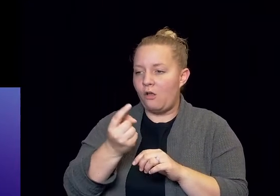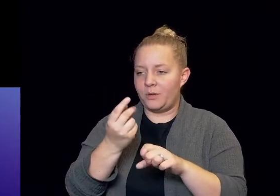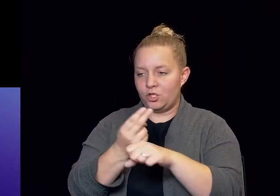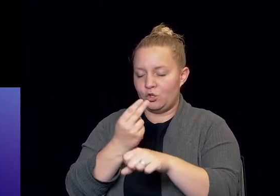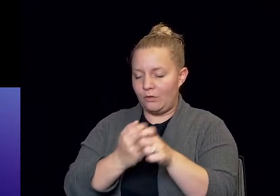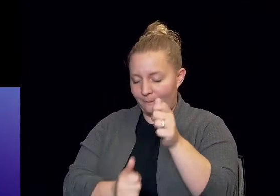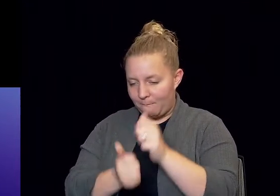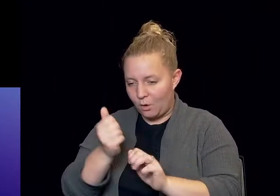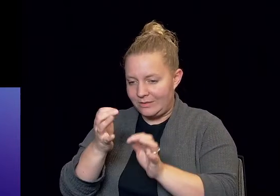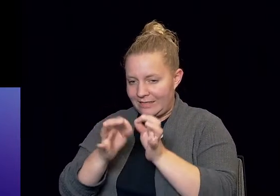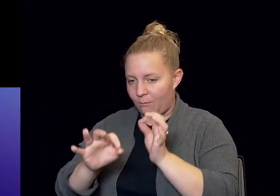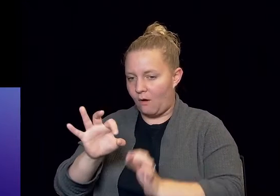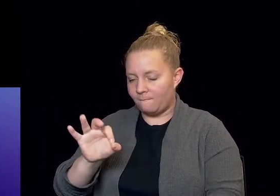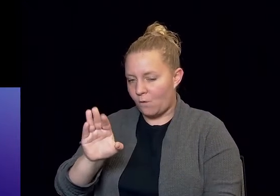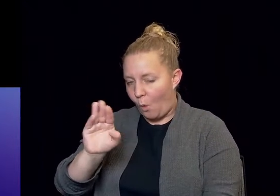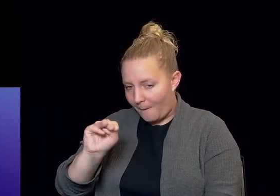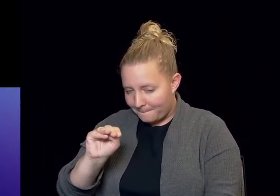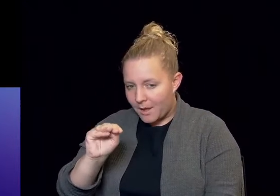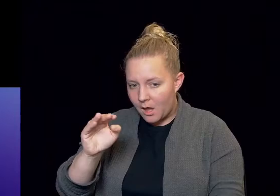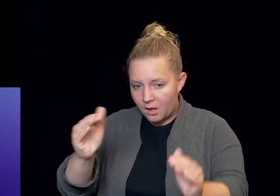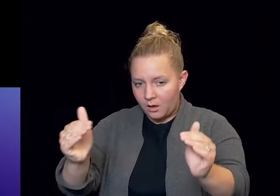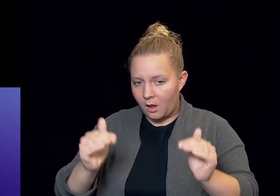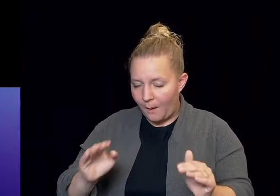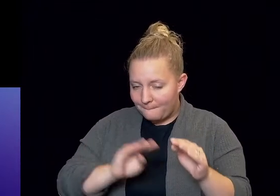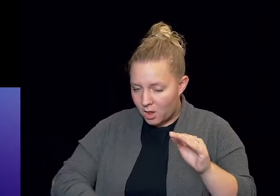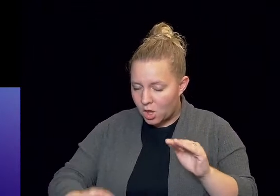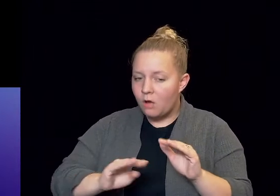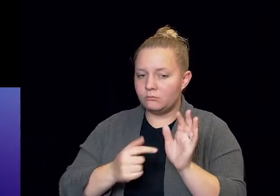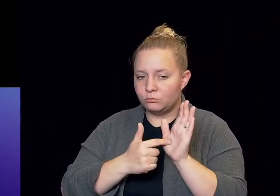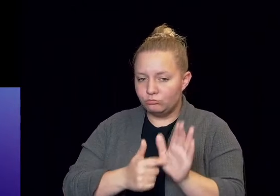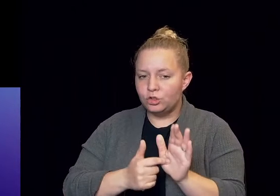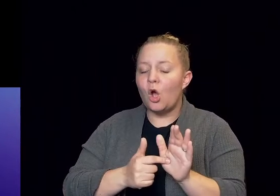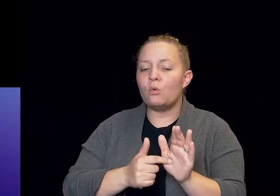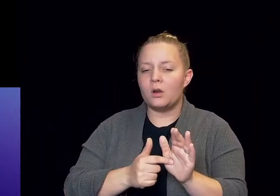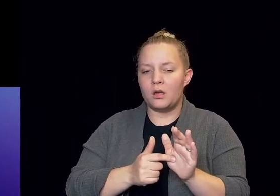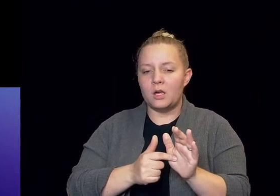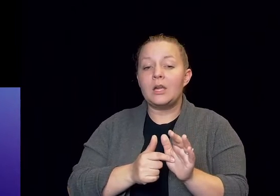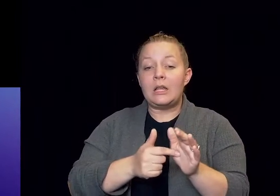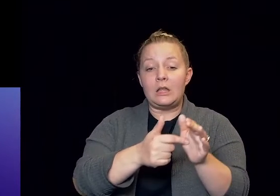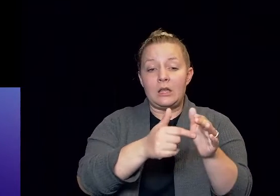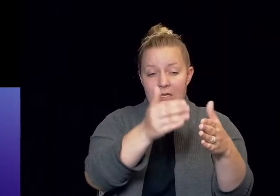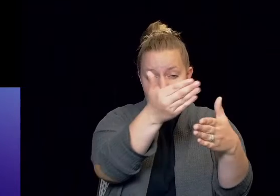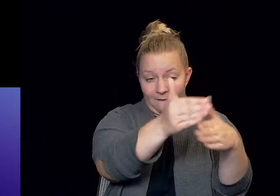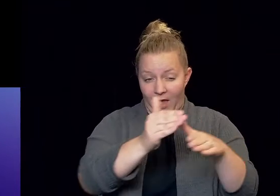I've also shown using that cross simplification. So, between 5 and 10, kind of that top left and the